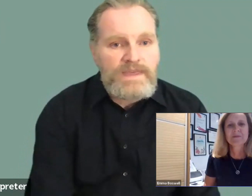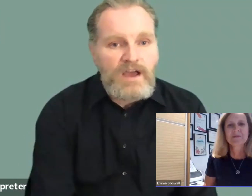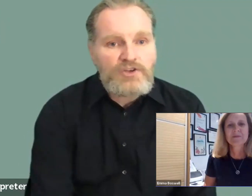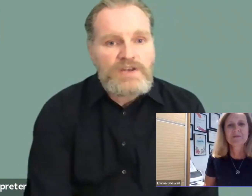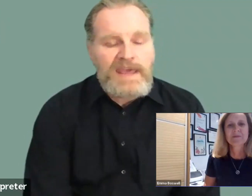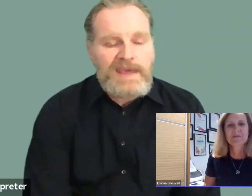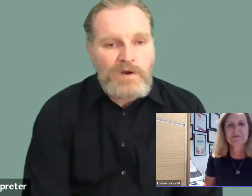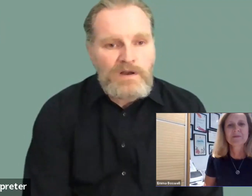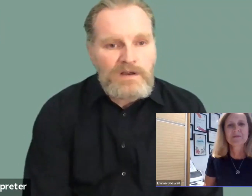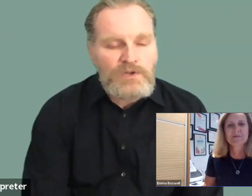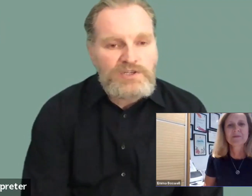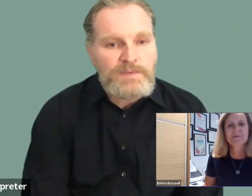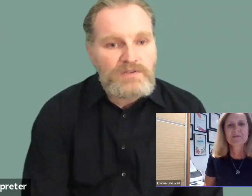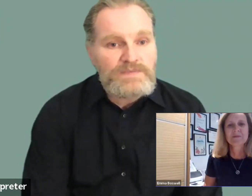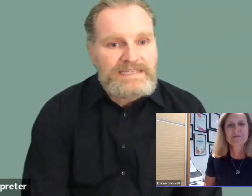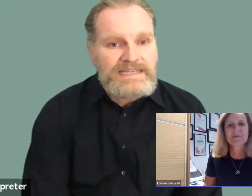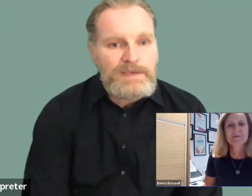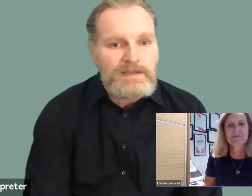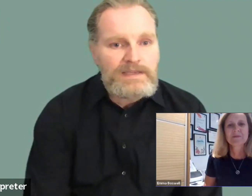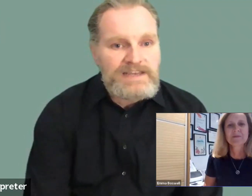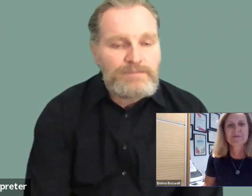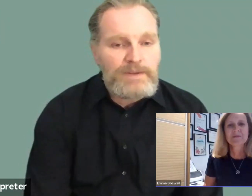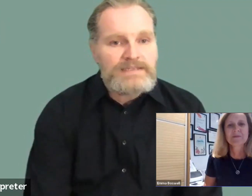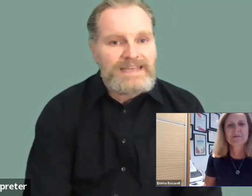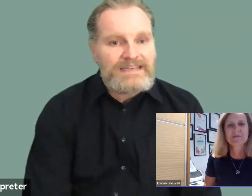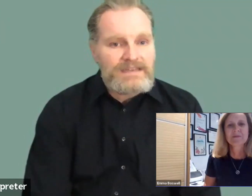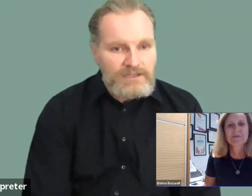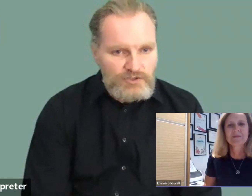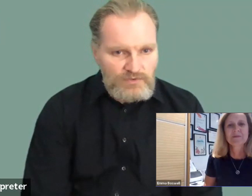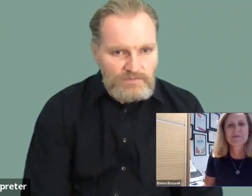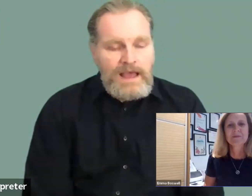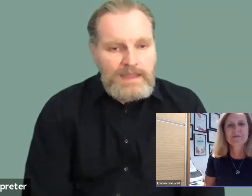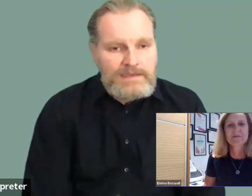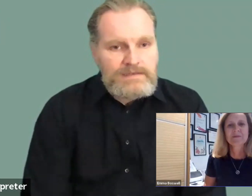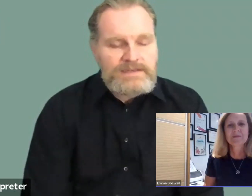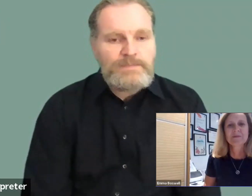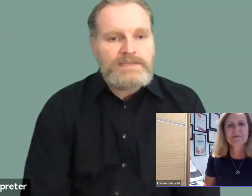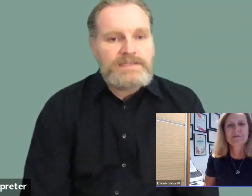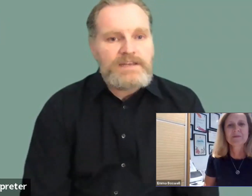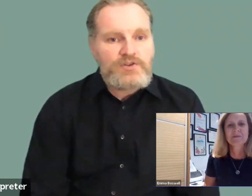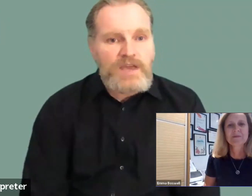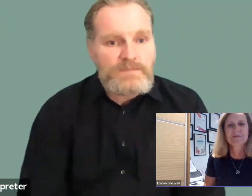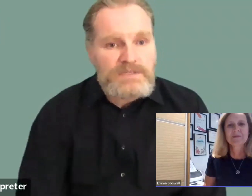the Usher Network, which is part of DBI: Deafblind International. And Deafblind International comes